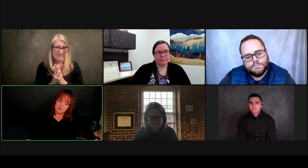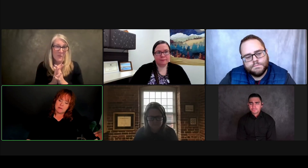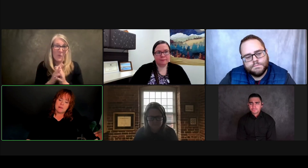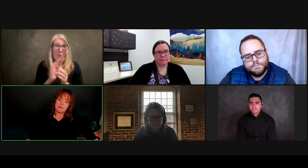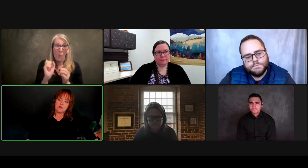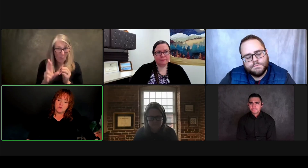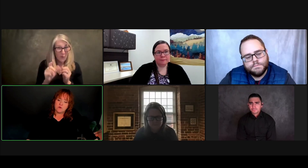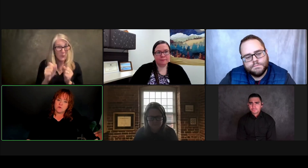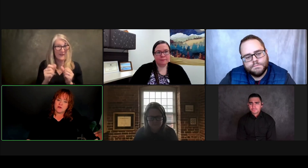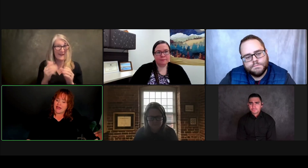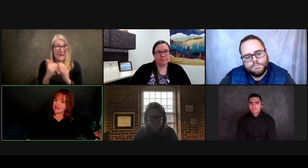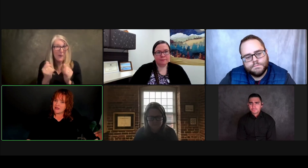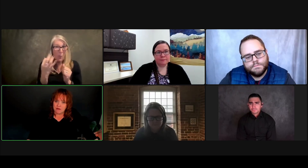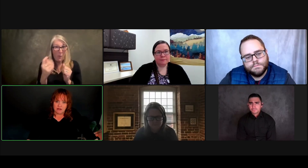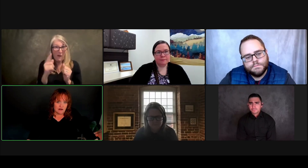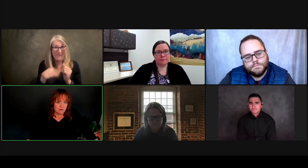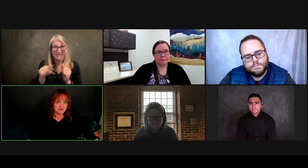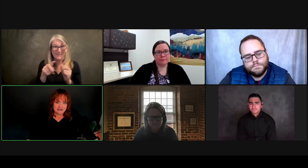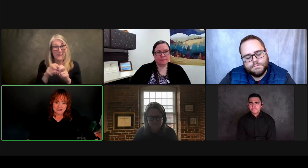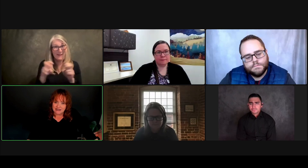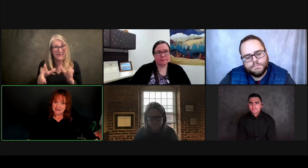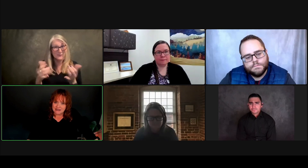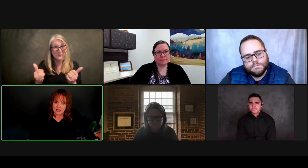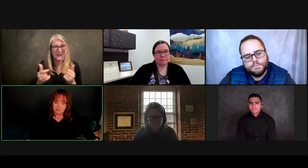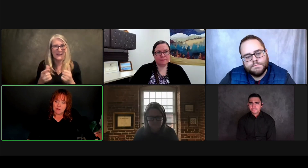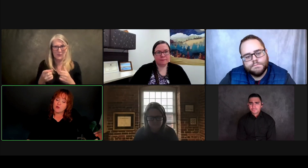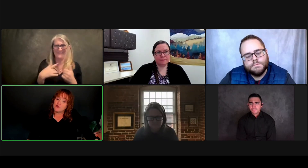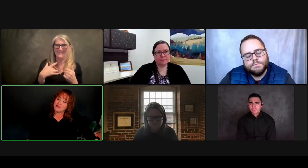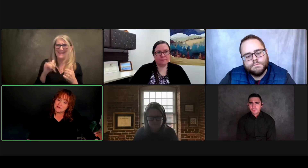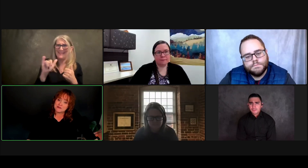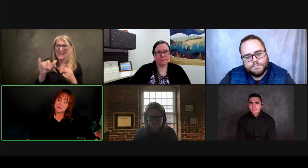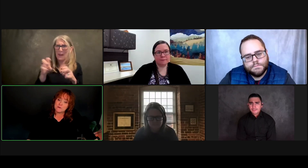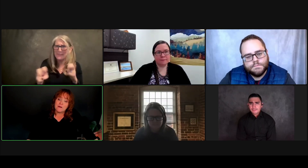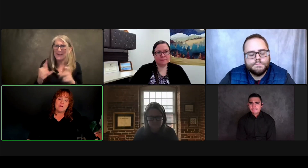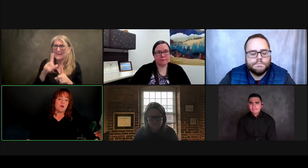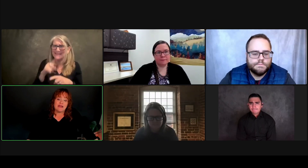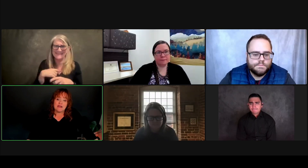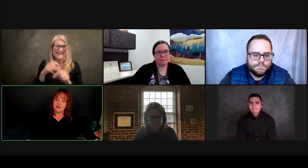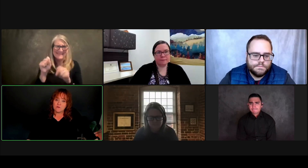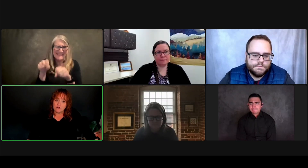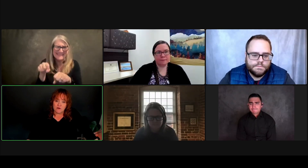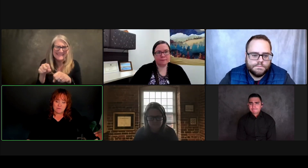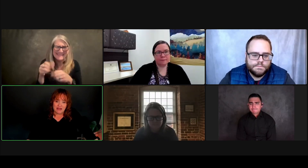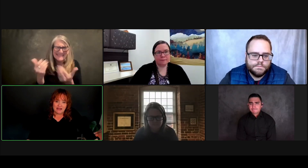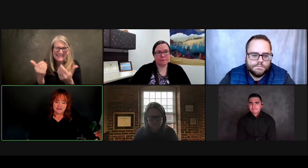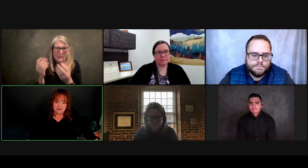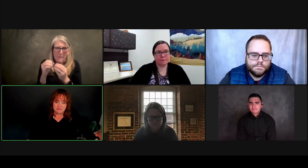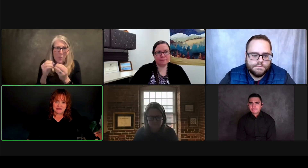you can email our help desk at any time or you can also email one of our panelists specifically.